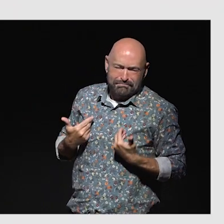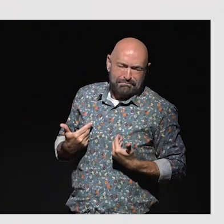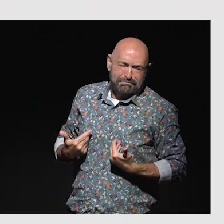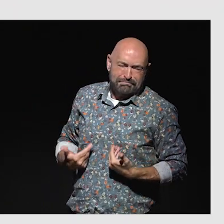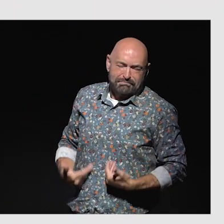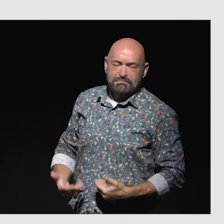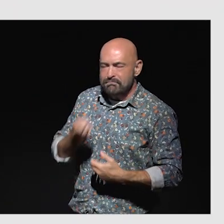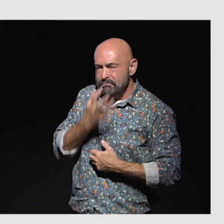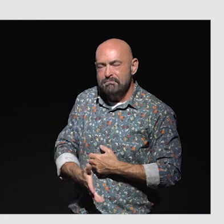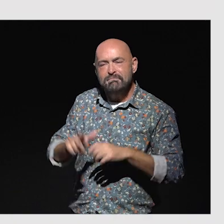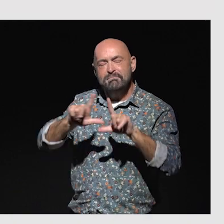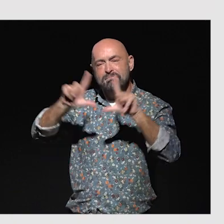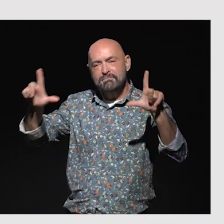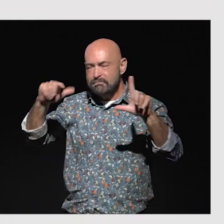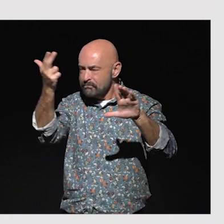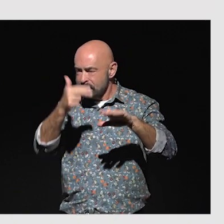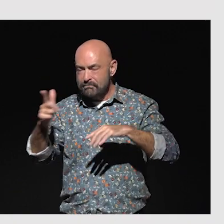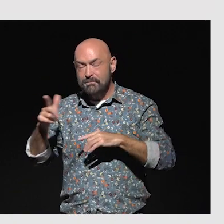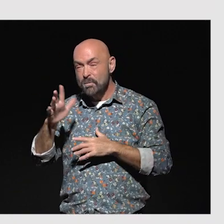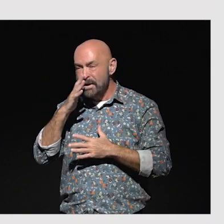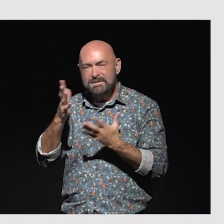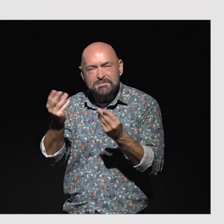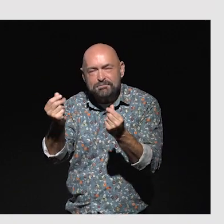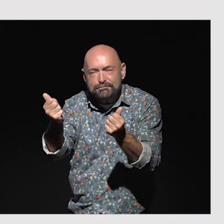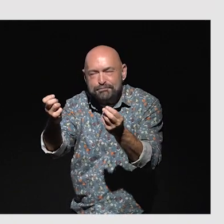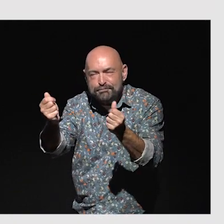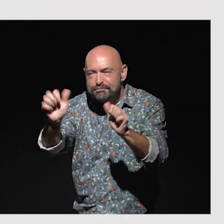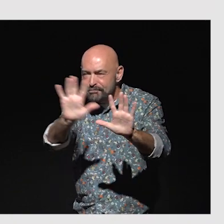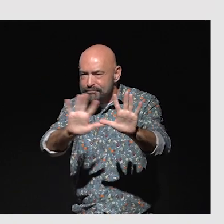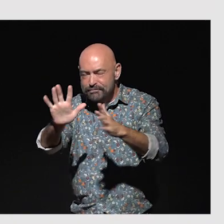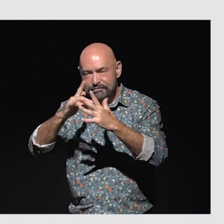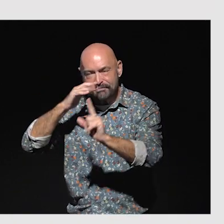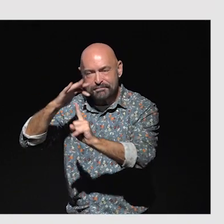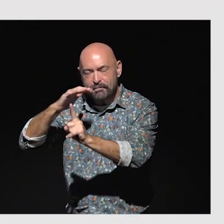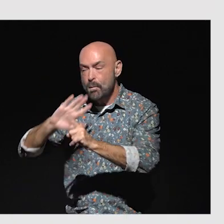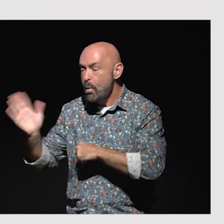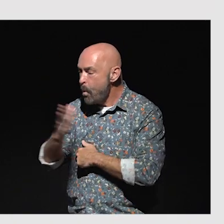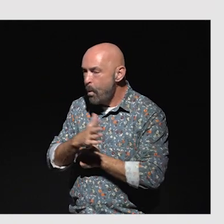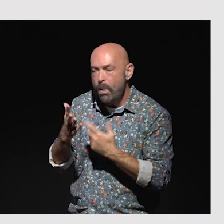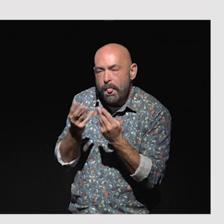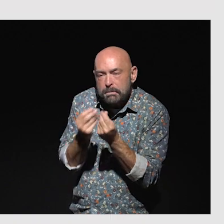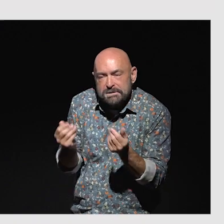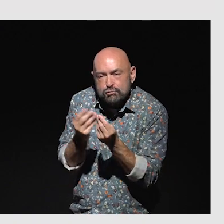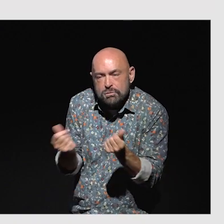in which we can almost have a tactile sense of all of the materials,